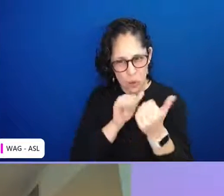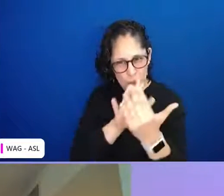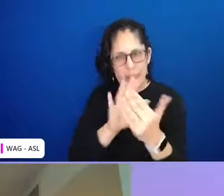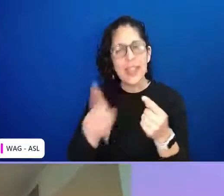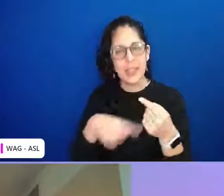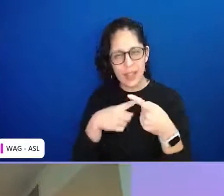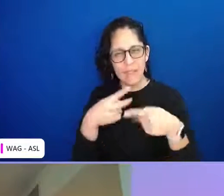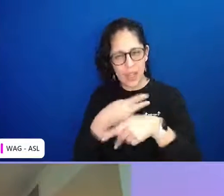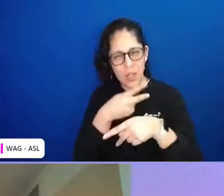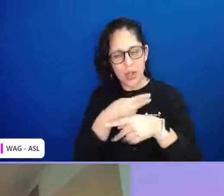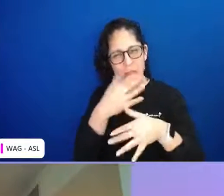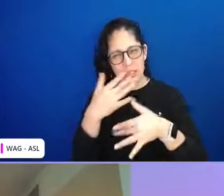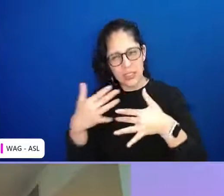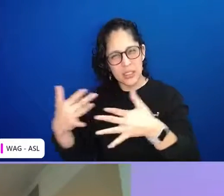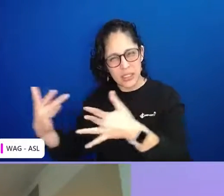going to develop what they want? That would be the root